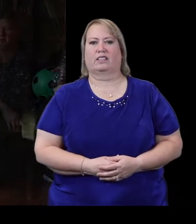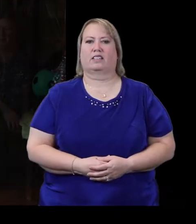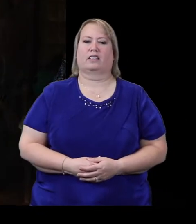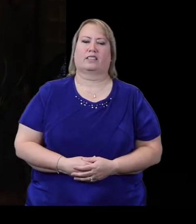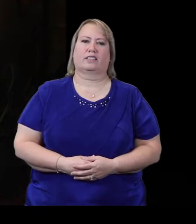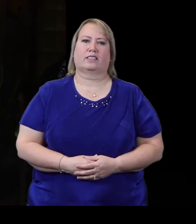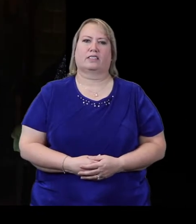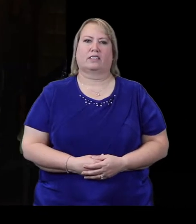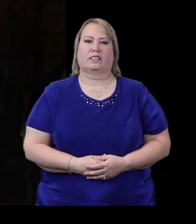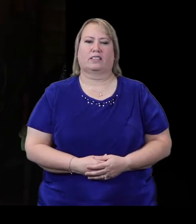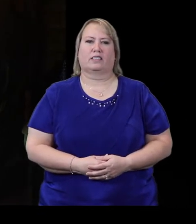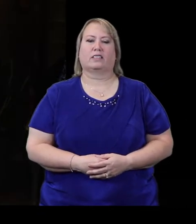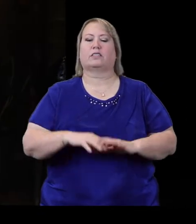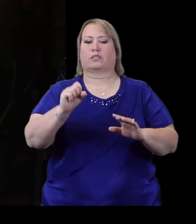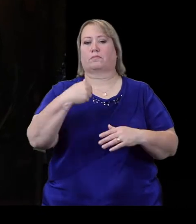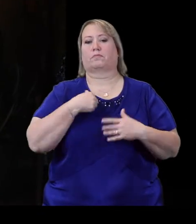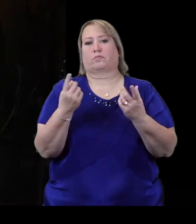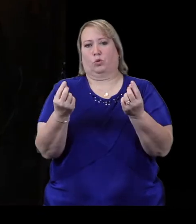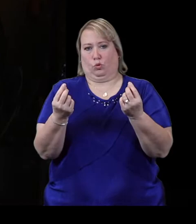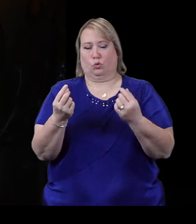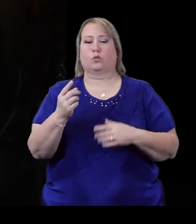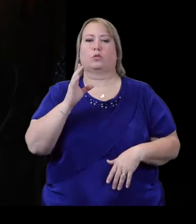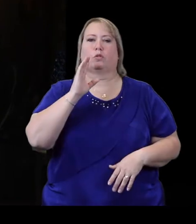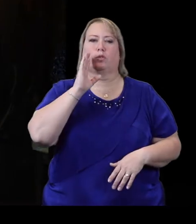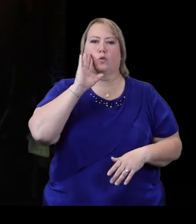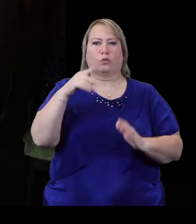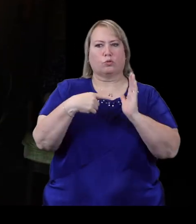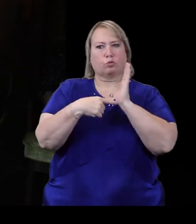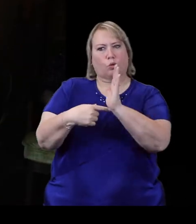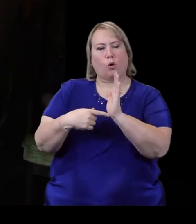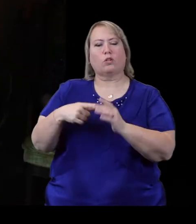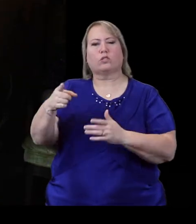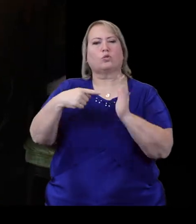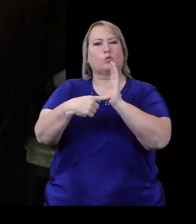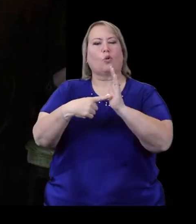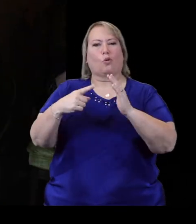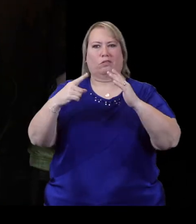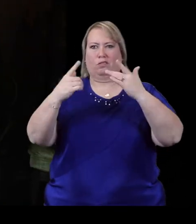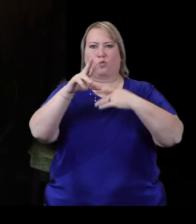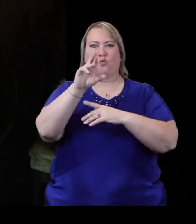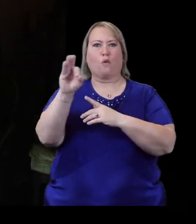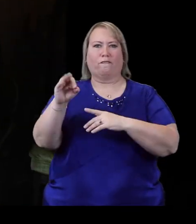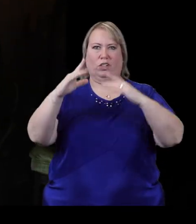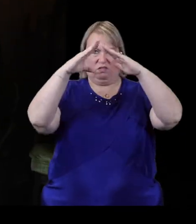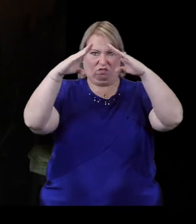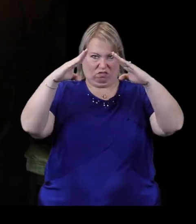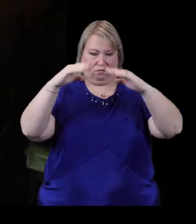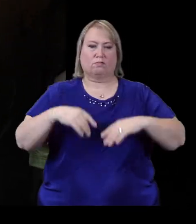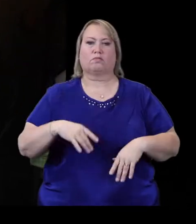So what we want to do is we want to make what they're doing and showing the roof of the house. From the roof into doing the shape.